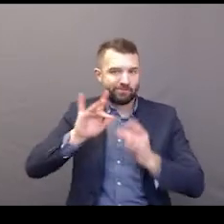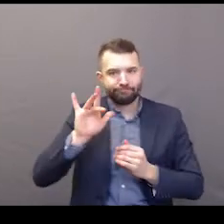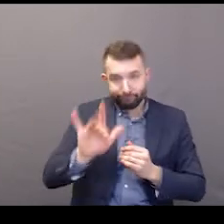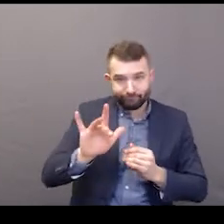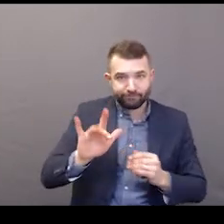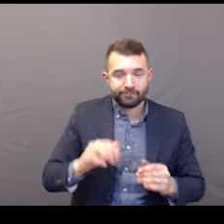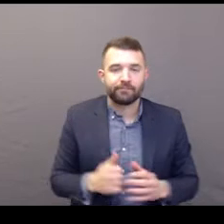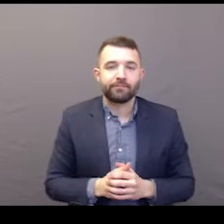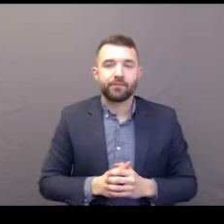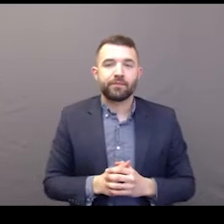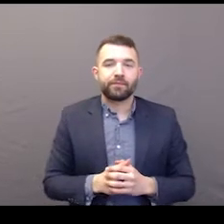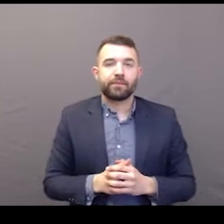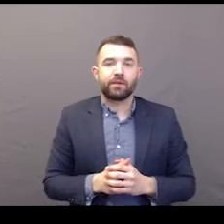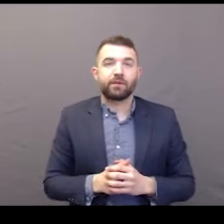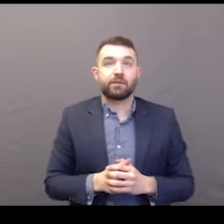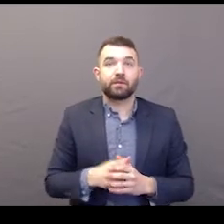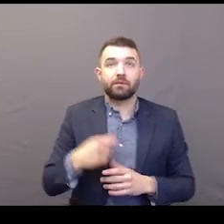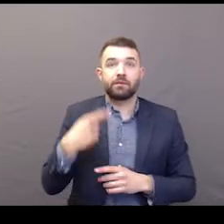I’ll turn it back over to Ivonne to introduce our next speaker.